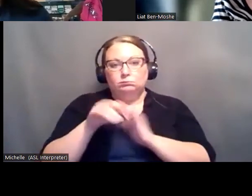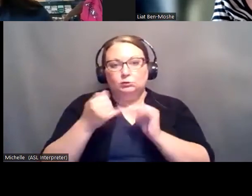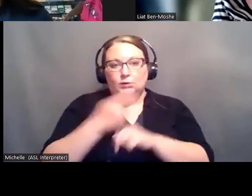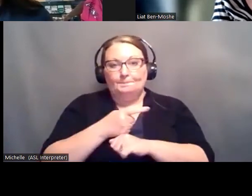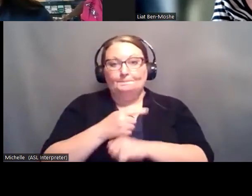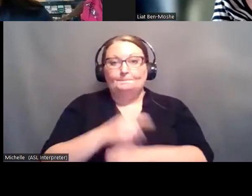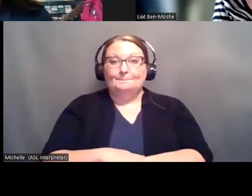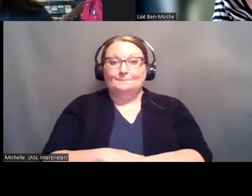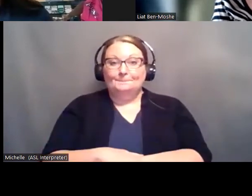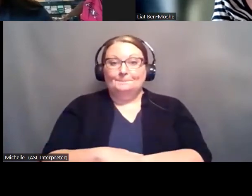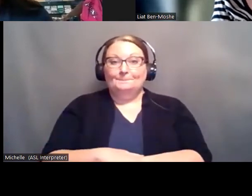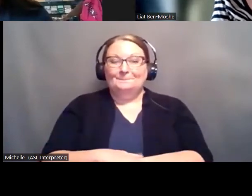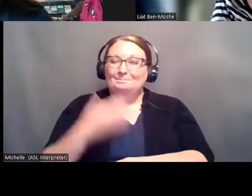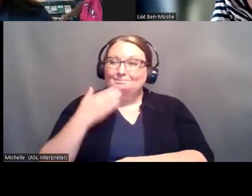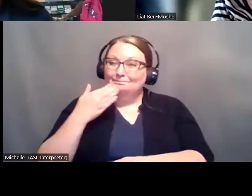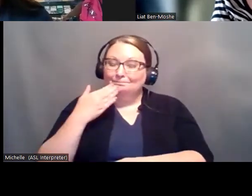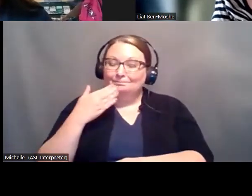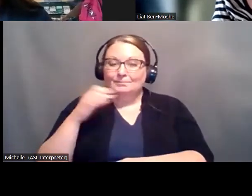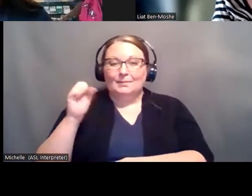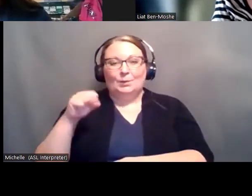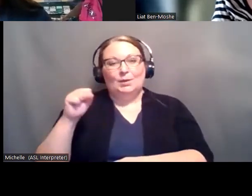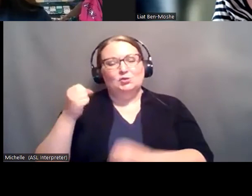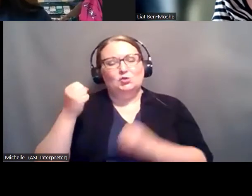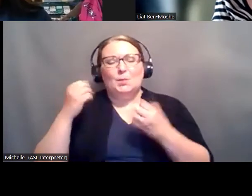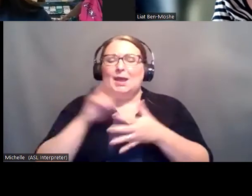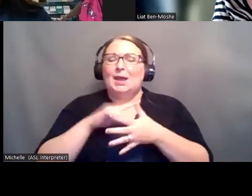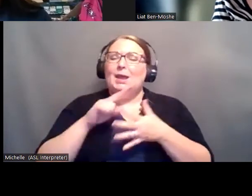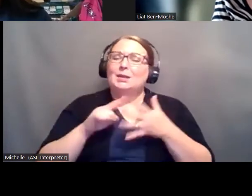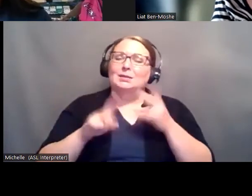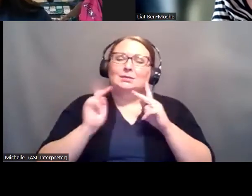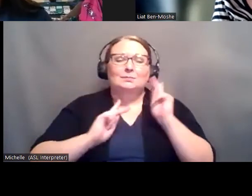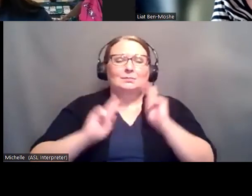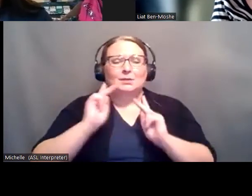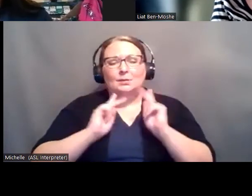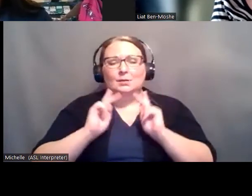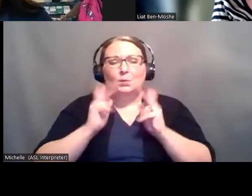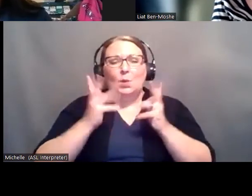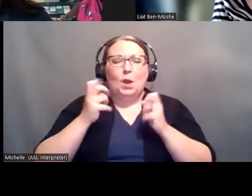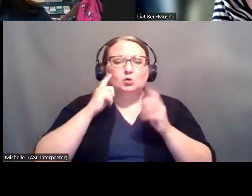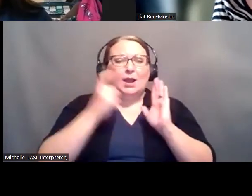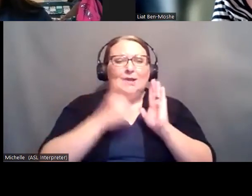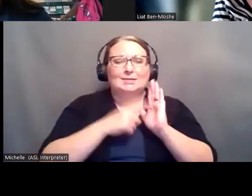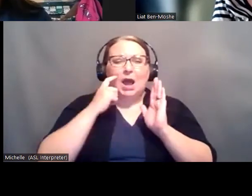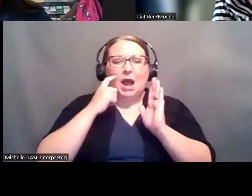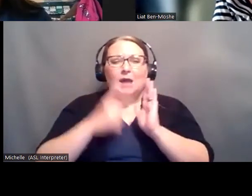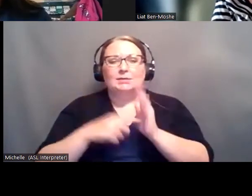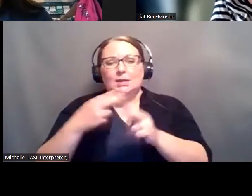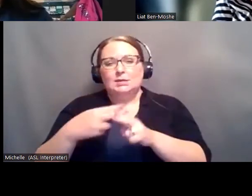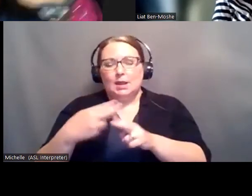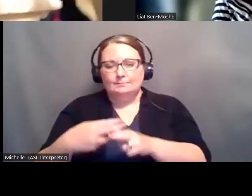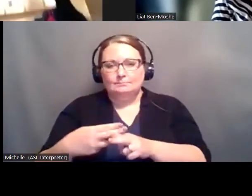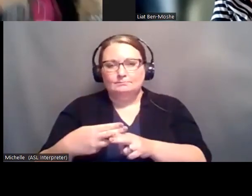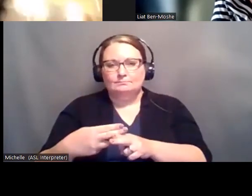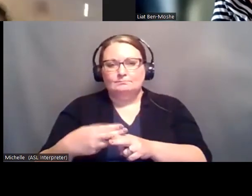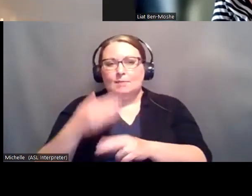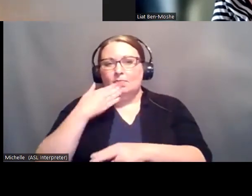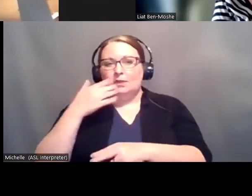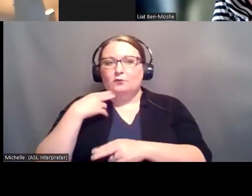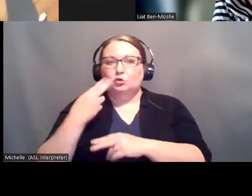Thank you, Diane. Yeah, there's so many people that we wanna recognize and name. I really appreciate you taking the time to do that.